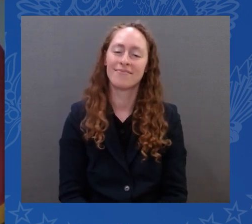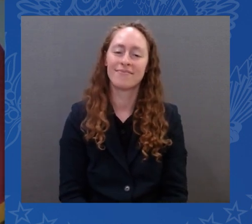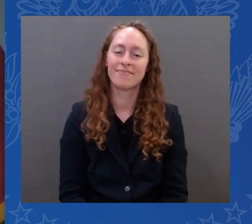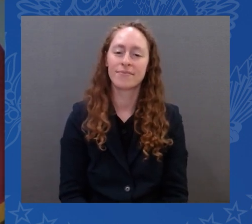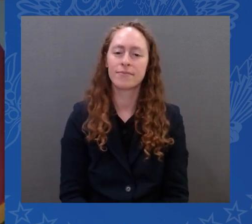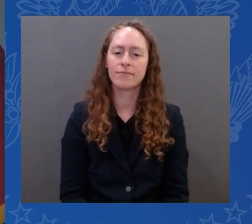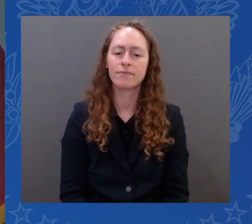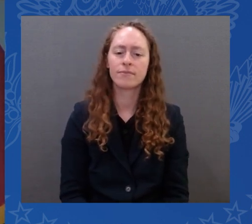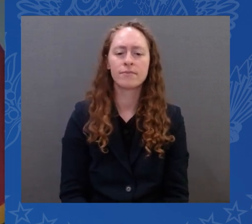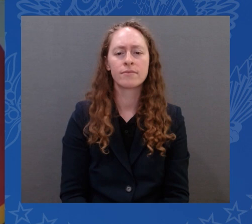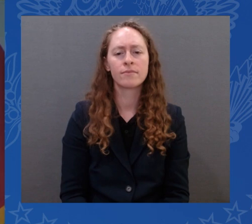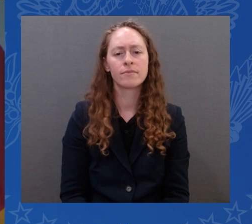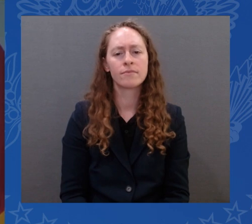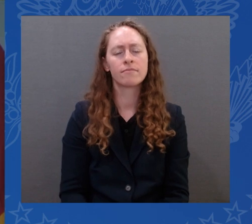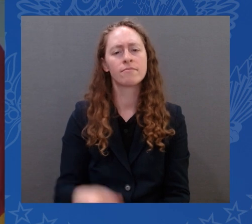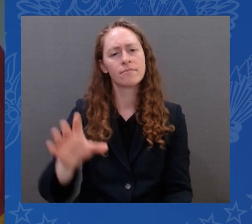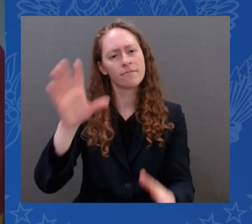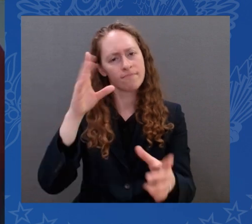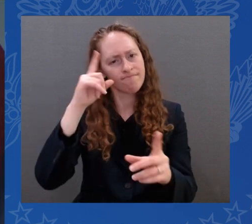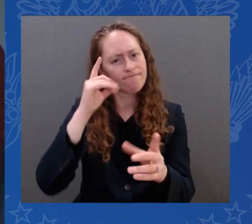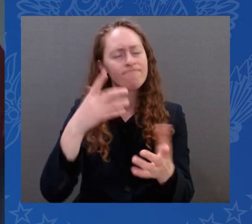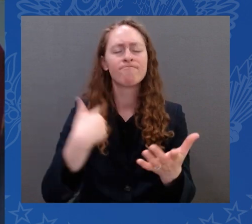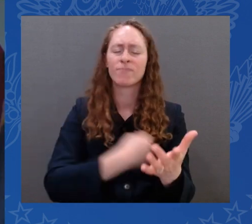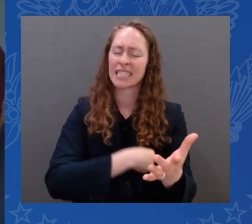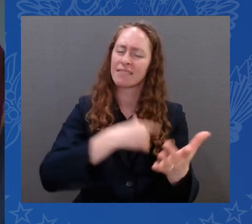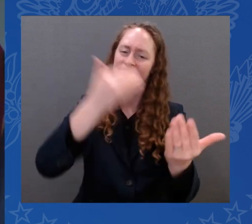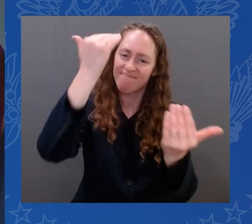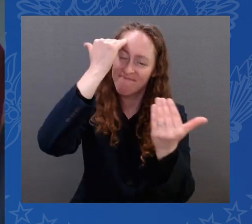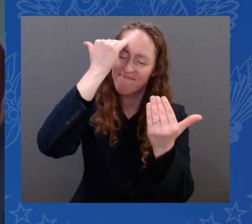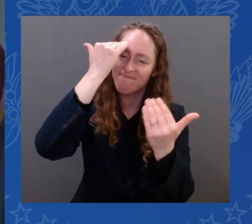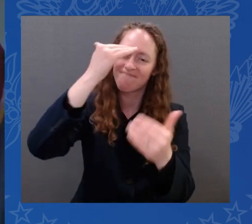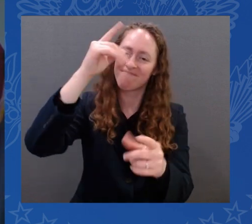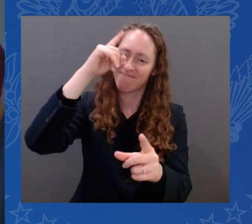man with me today, carrying in town the football.